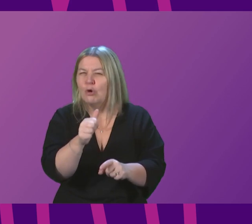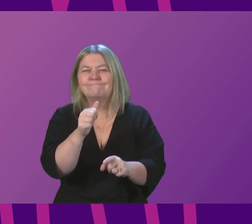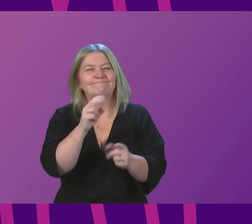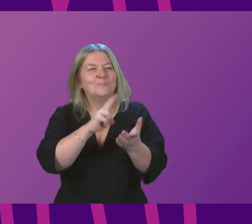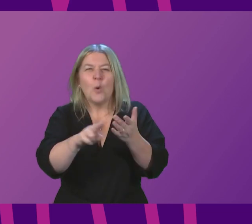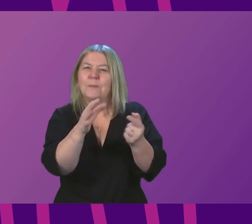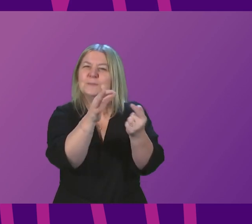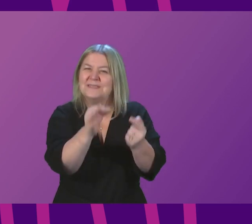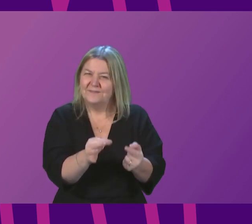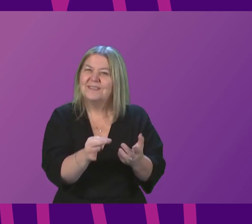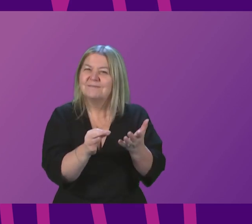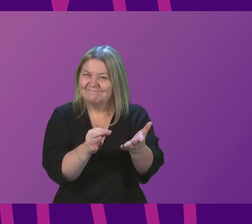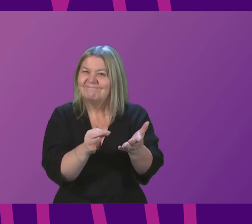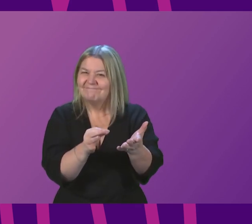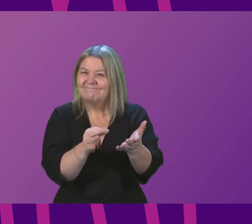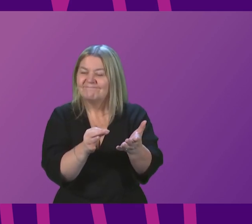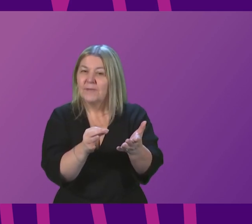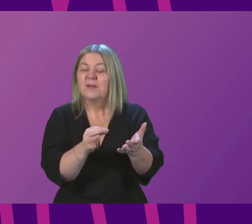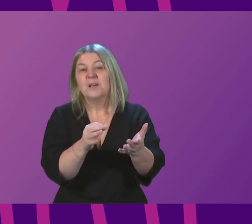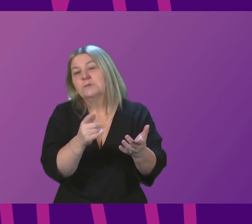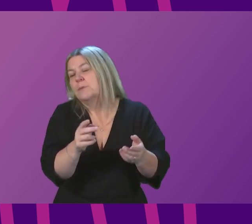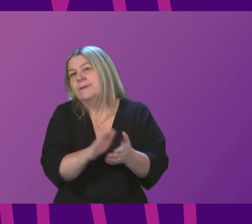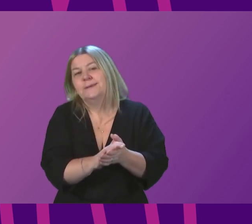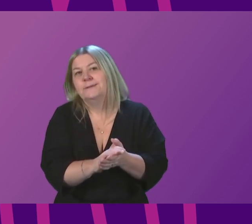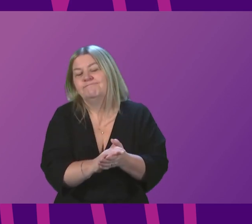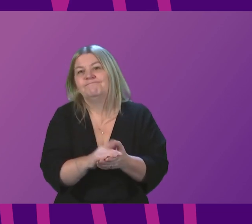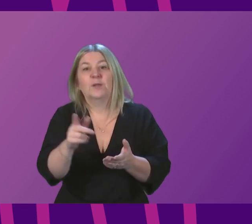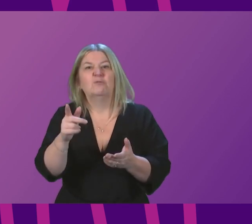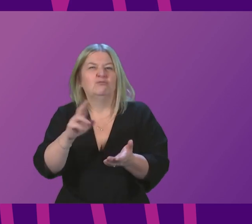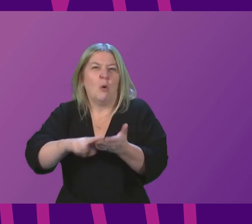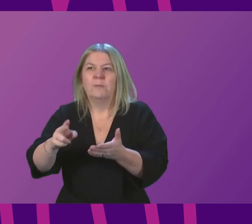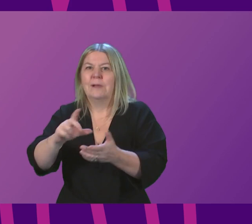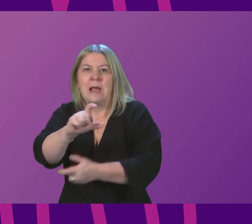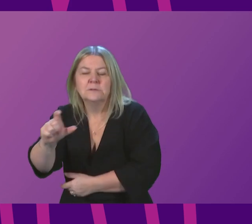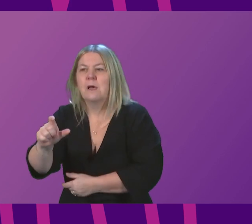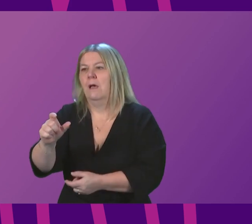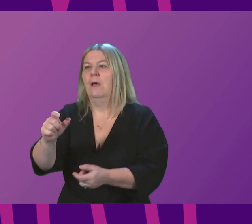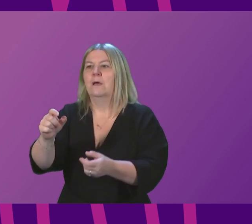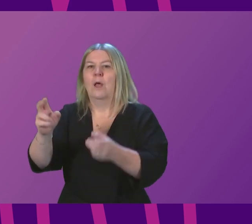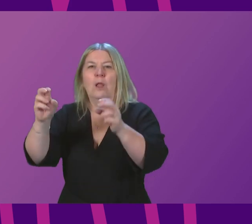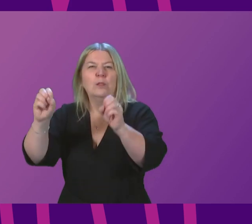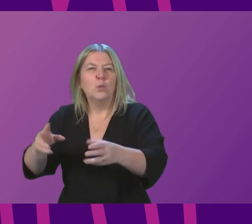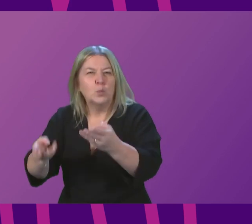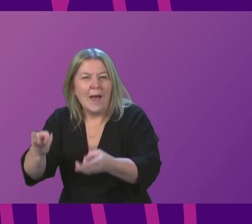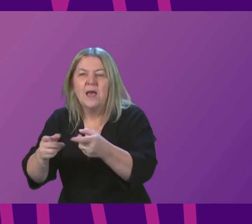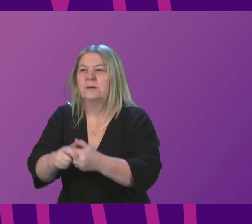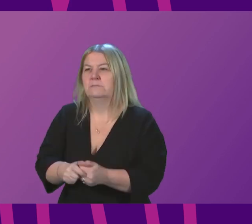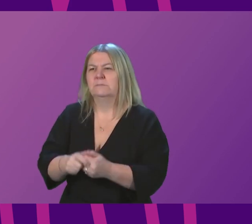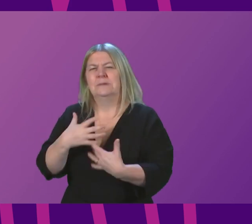that might be suspicious of cancer, such as weight loss and fatigue, which could be cancer but may be other things.